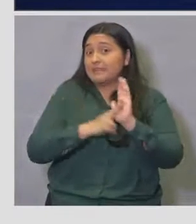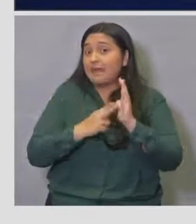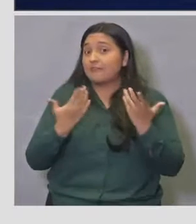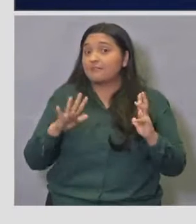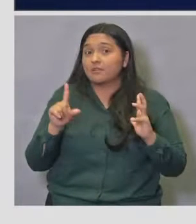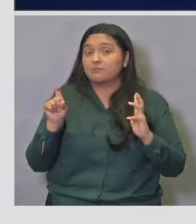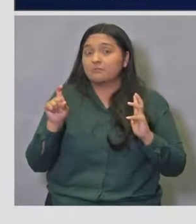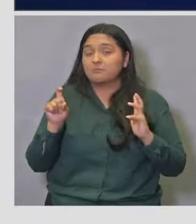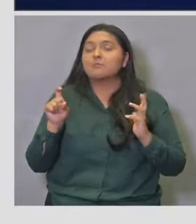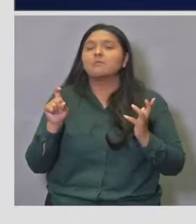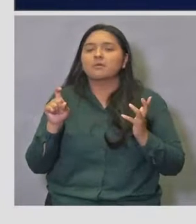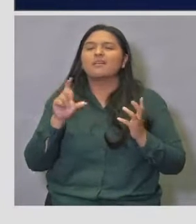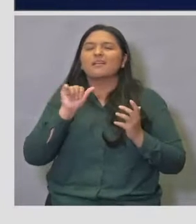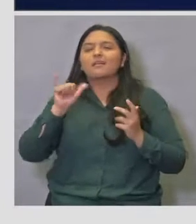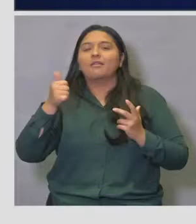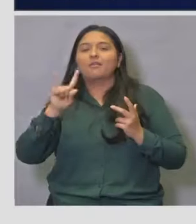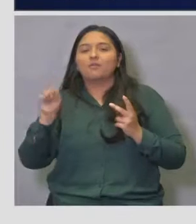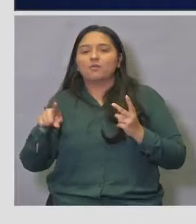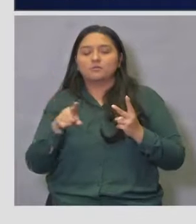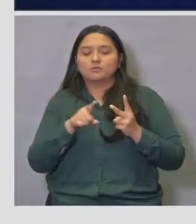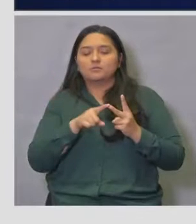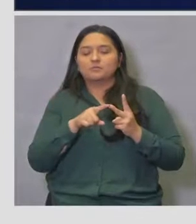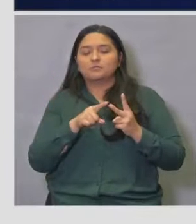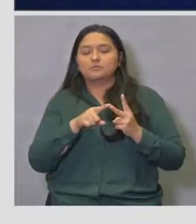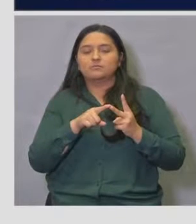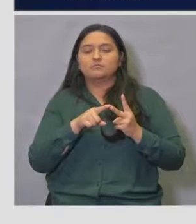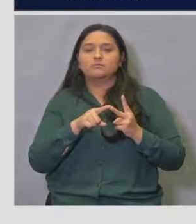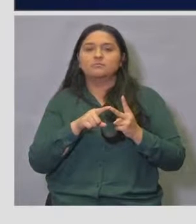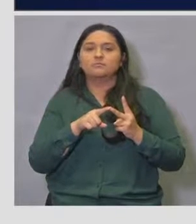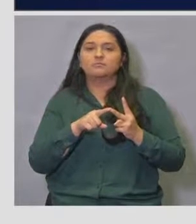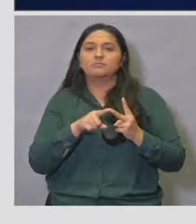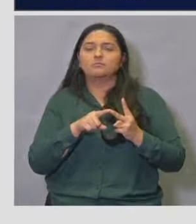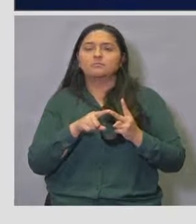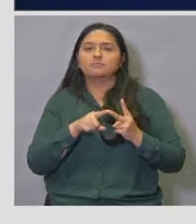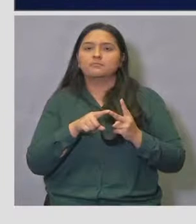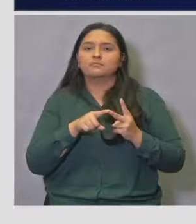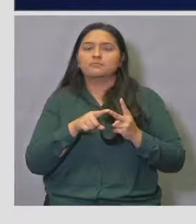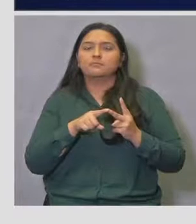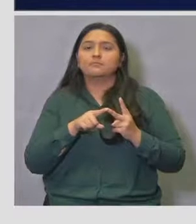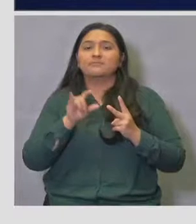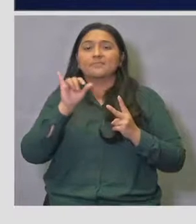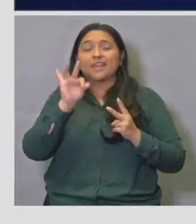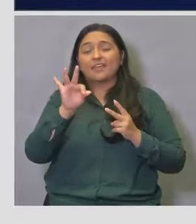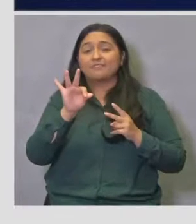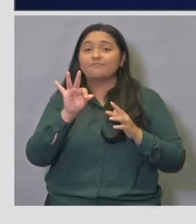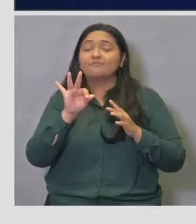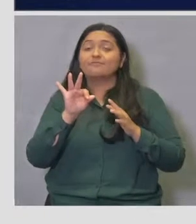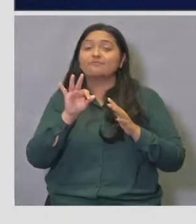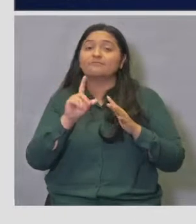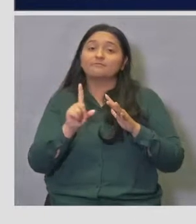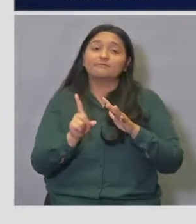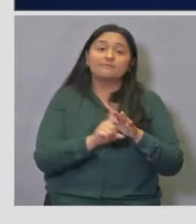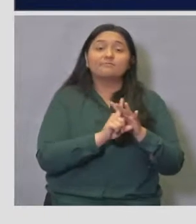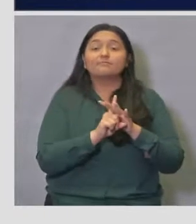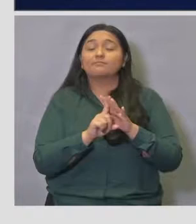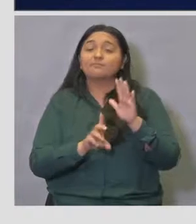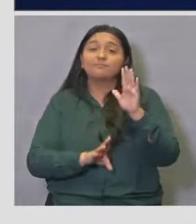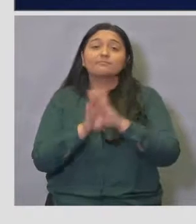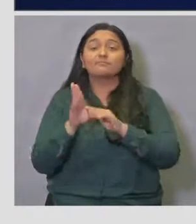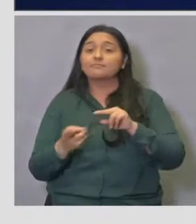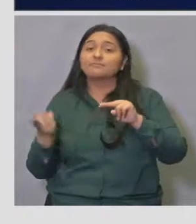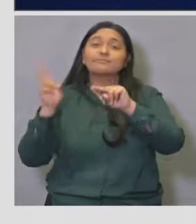SHIELD, AND HAS IT BEEN SIGNED?